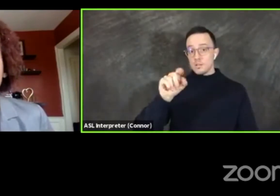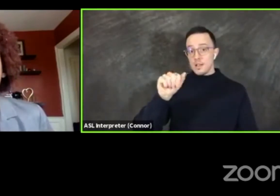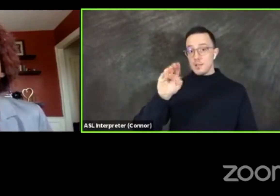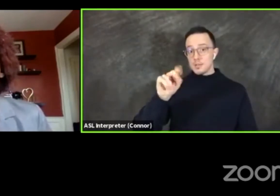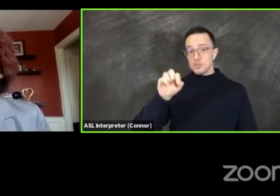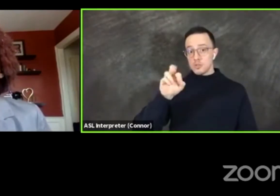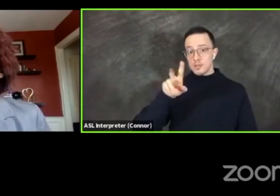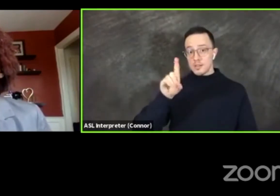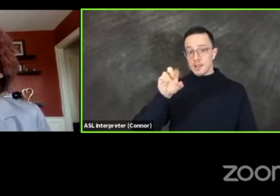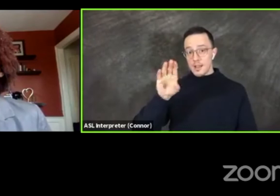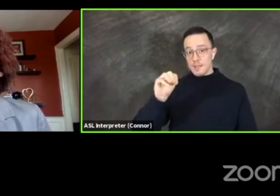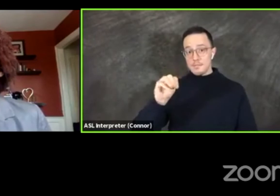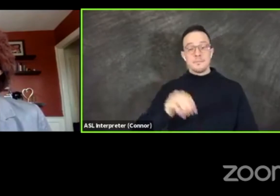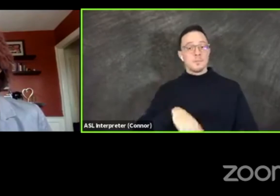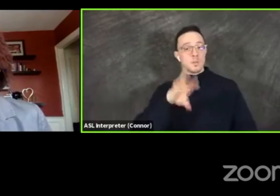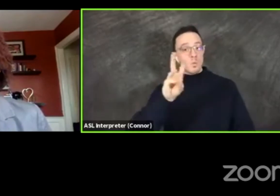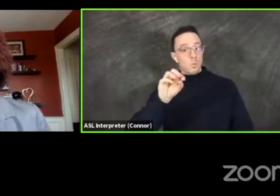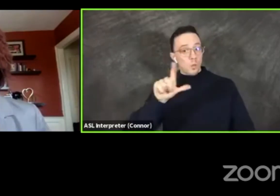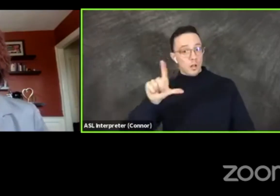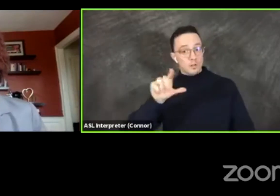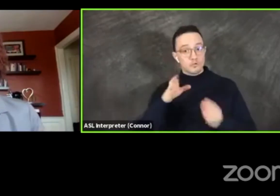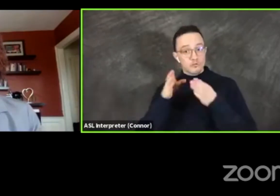THEY BUILT THE ROADS, THE DOCKS, AND MOST OF THE IMPORTANT BUILDINGS